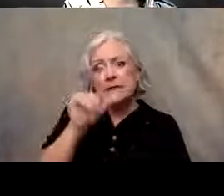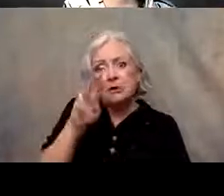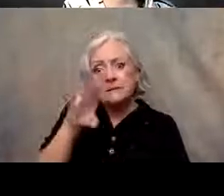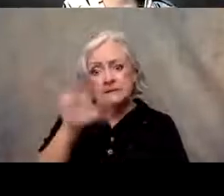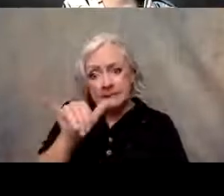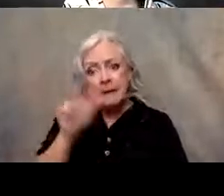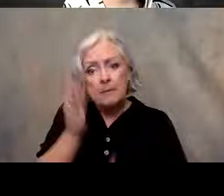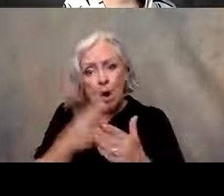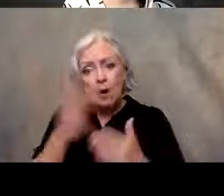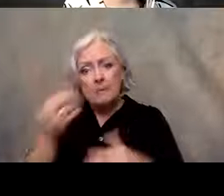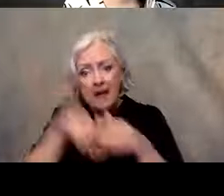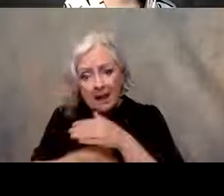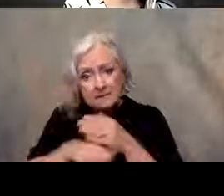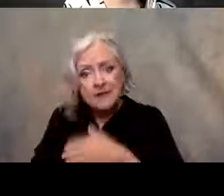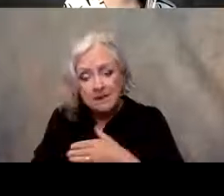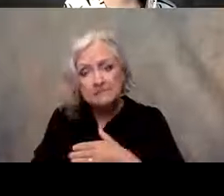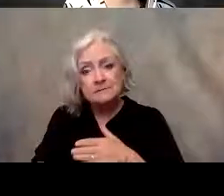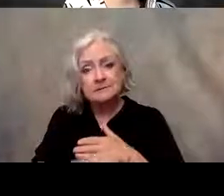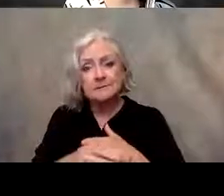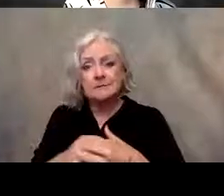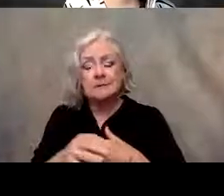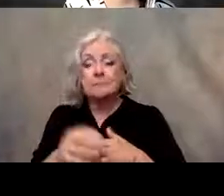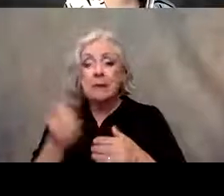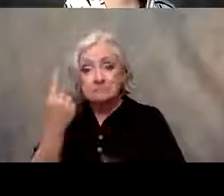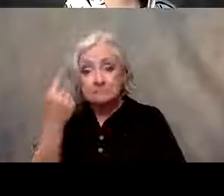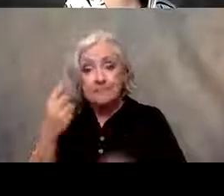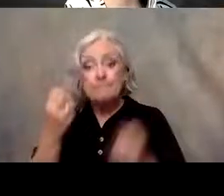But when we realize that many Deaf and hard of hearing people